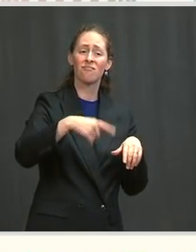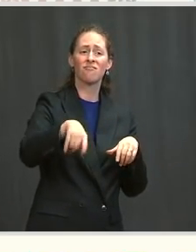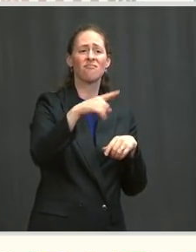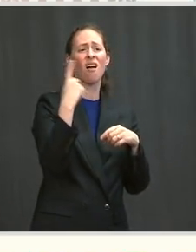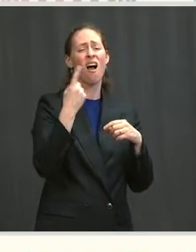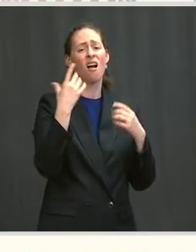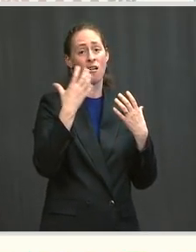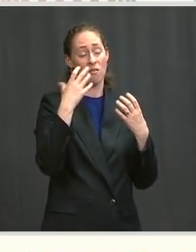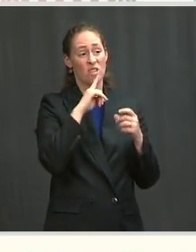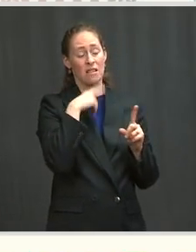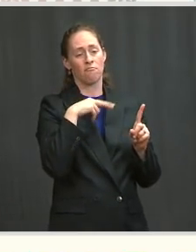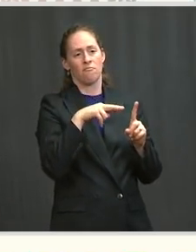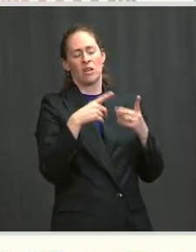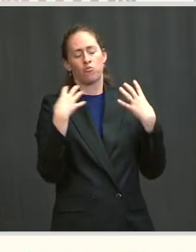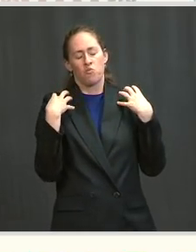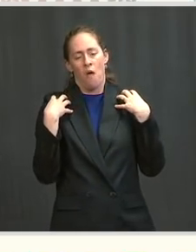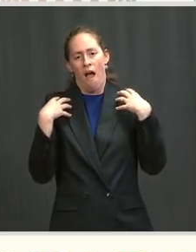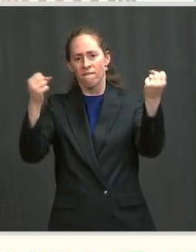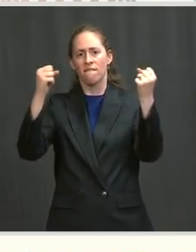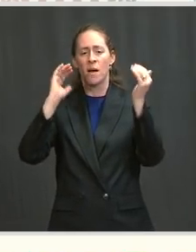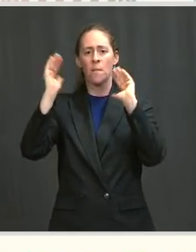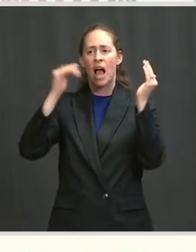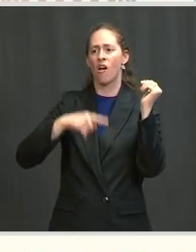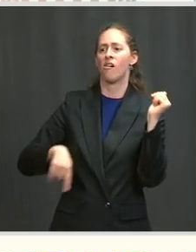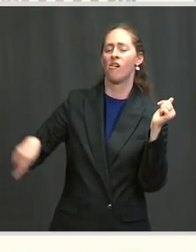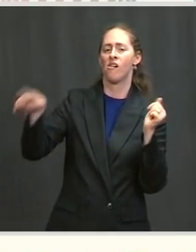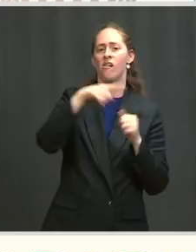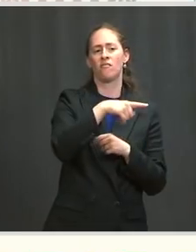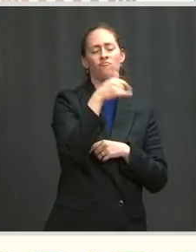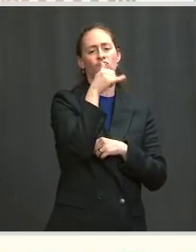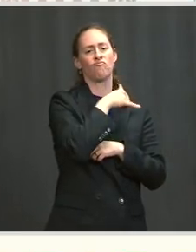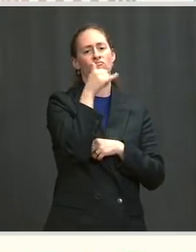I mean it sincerely. You just saw it with Ashton,